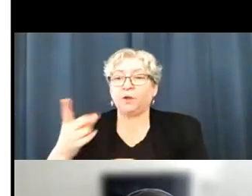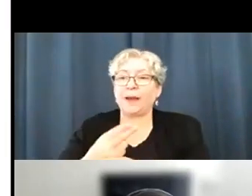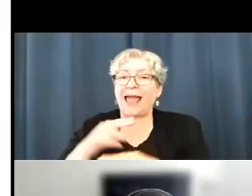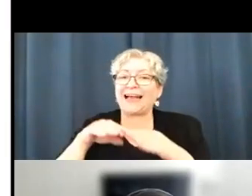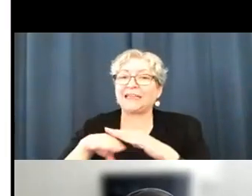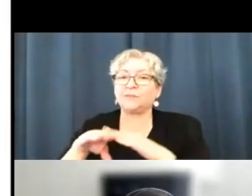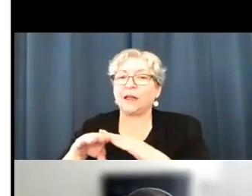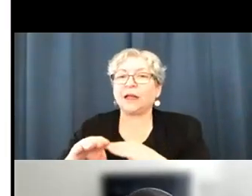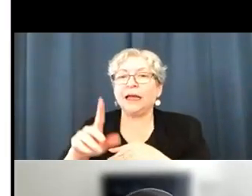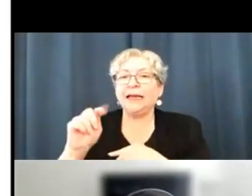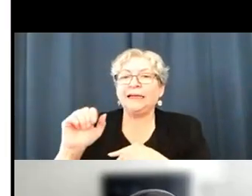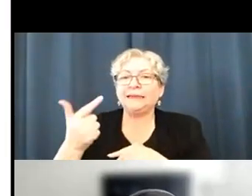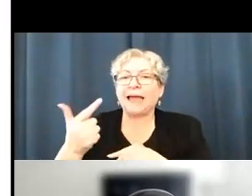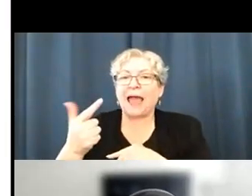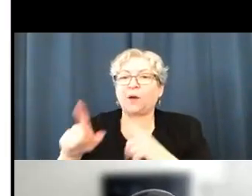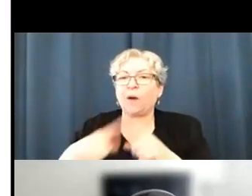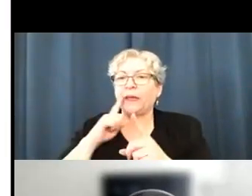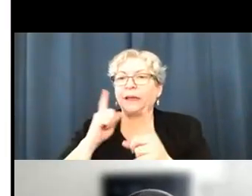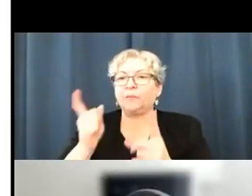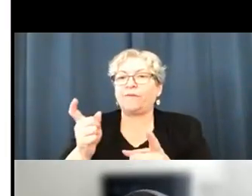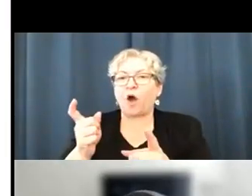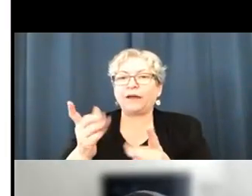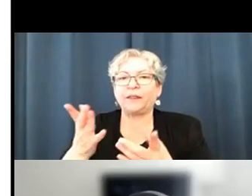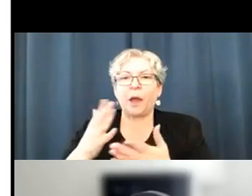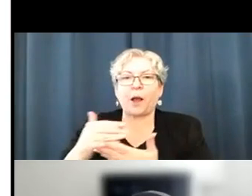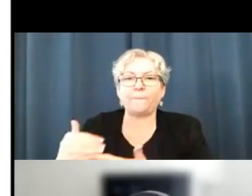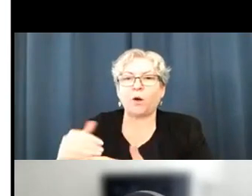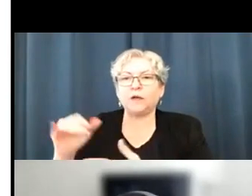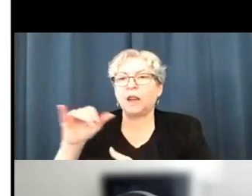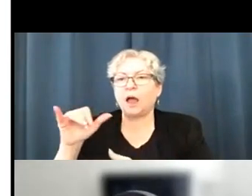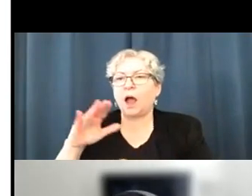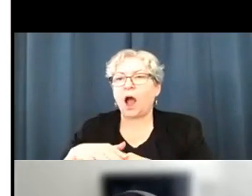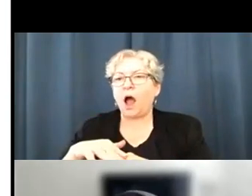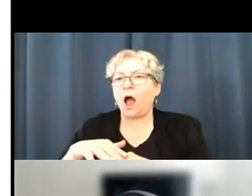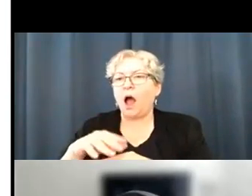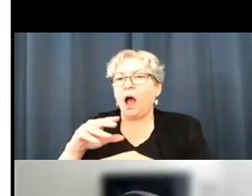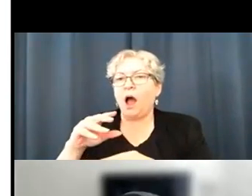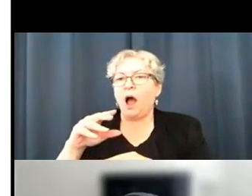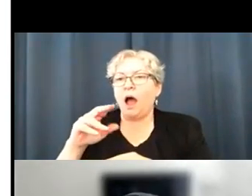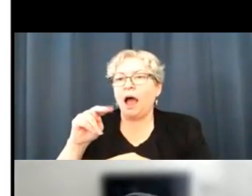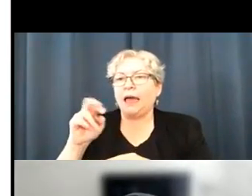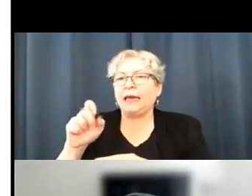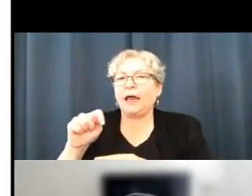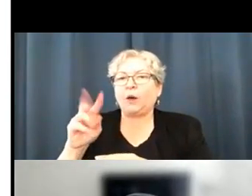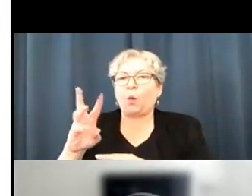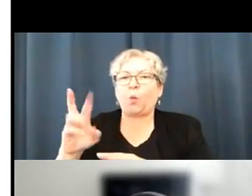when they are providing their components such as on WordPress CMS. So, you look for those tags